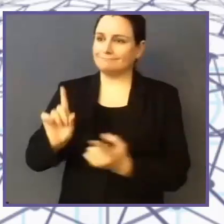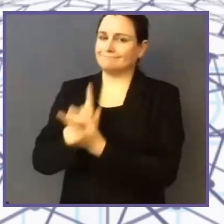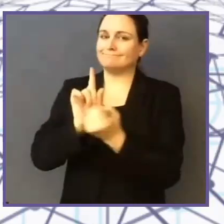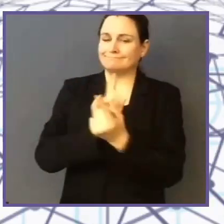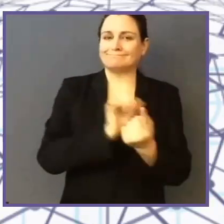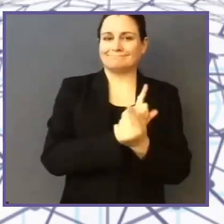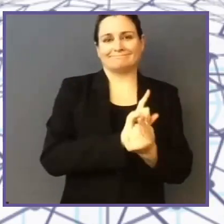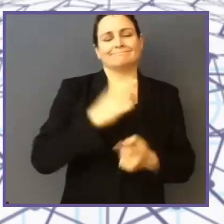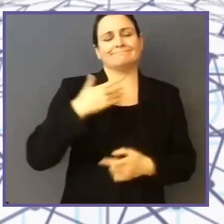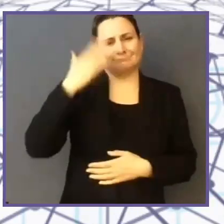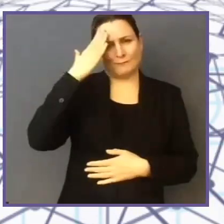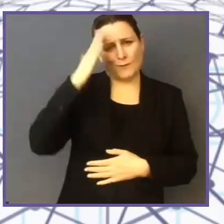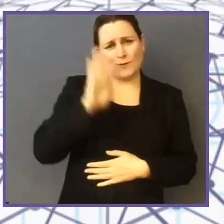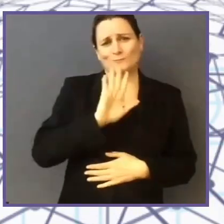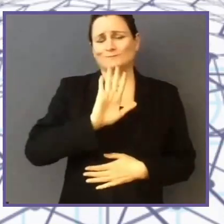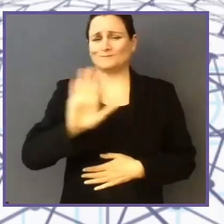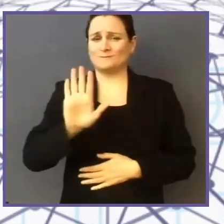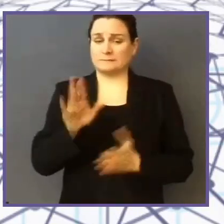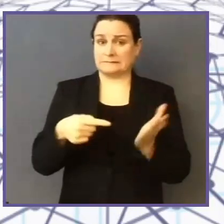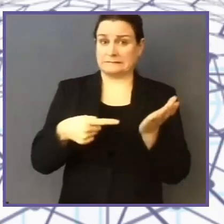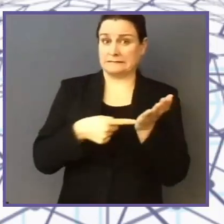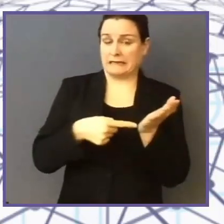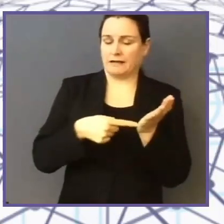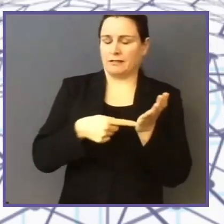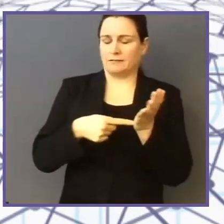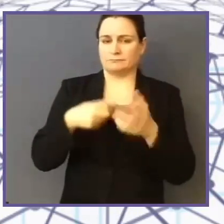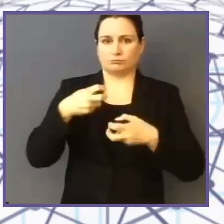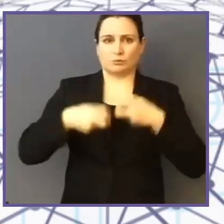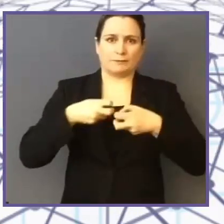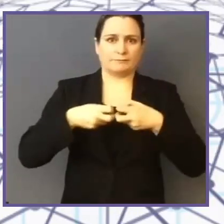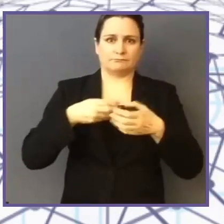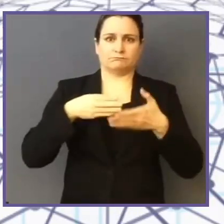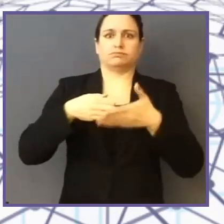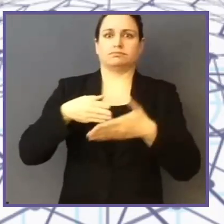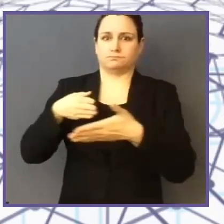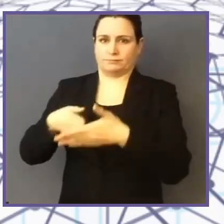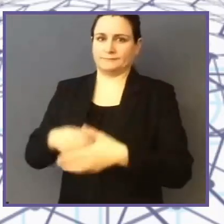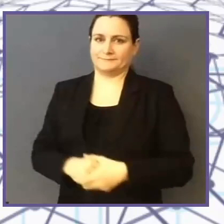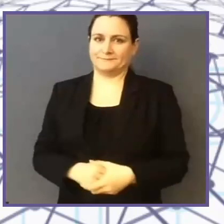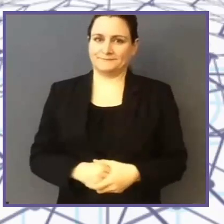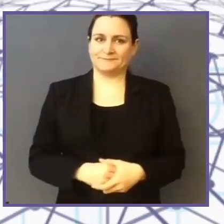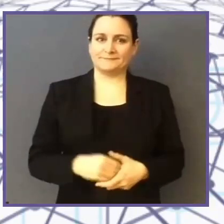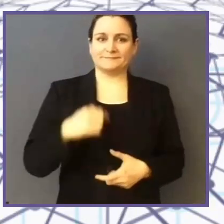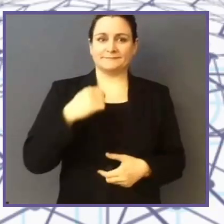I'm here to talk about OPA engagement in assistive technology.